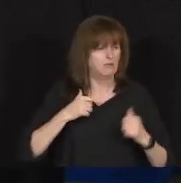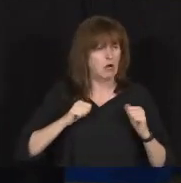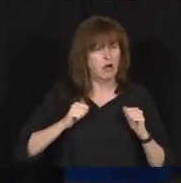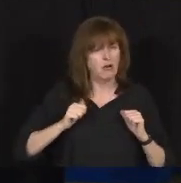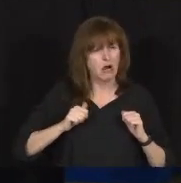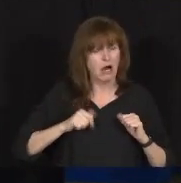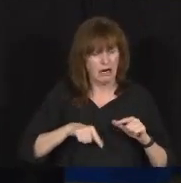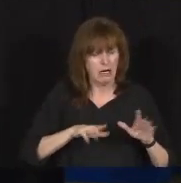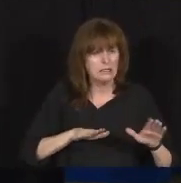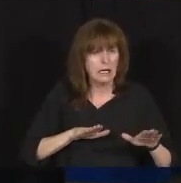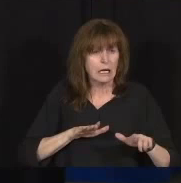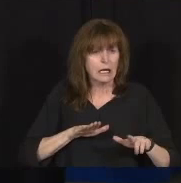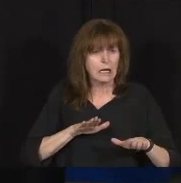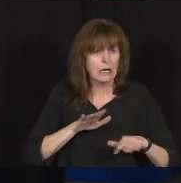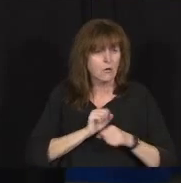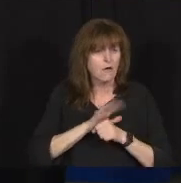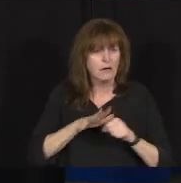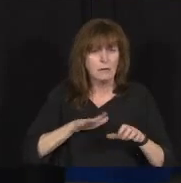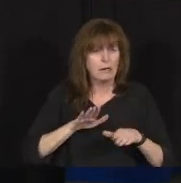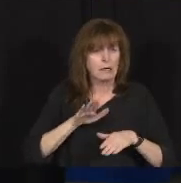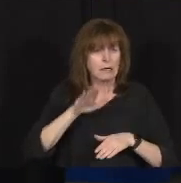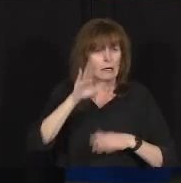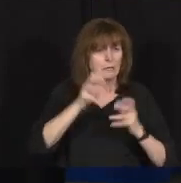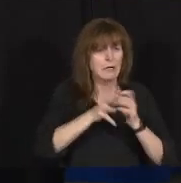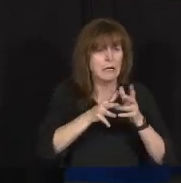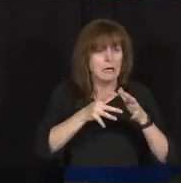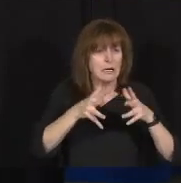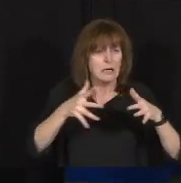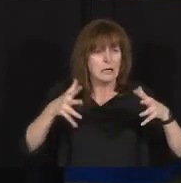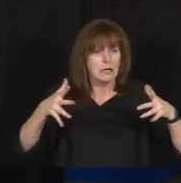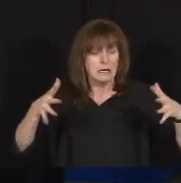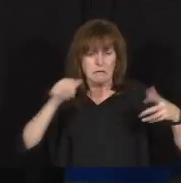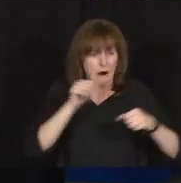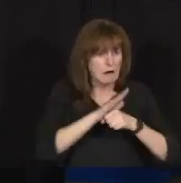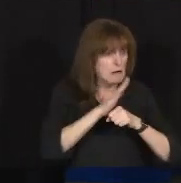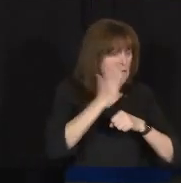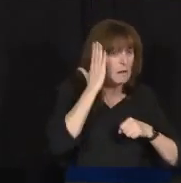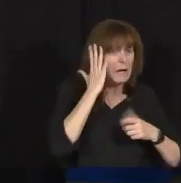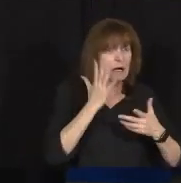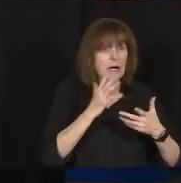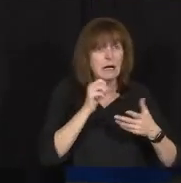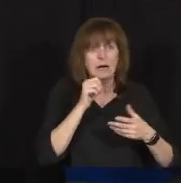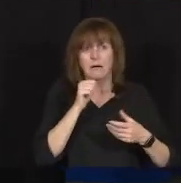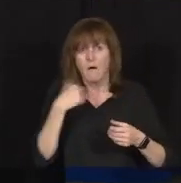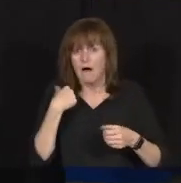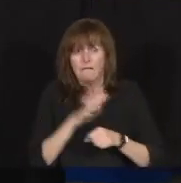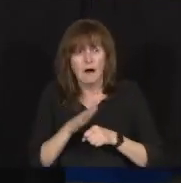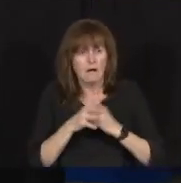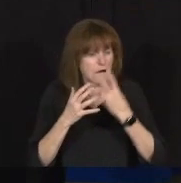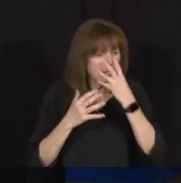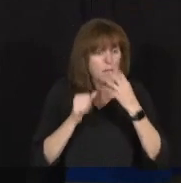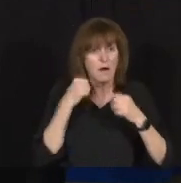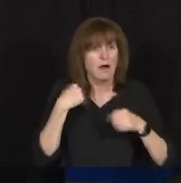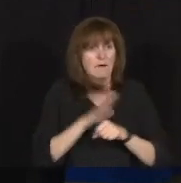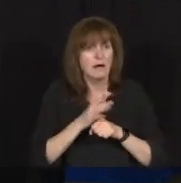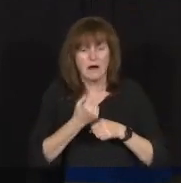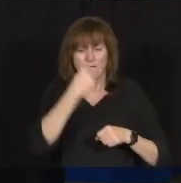without e nough beds, without enough ventilators, w e are certainly not at that stage yet.